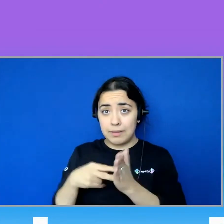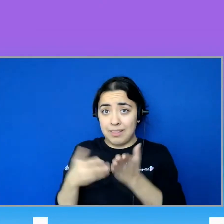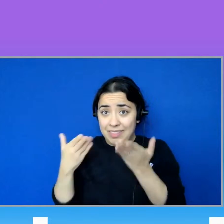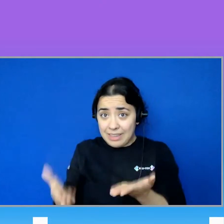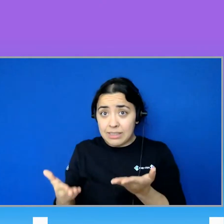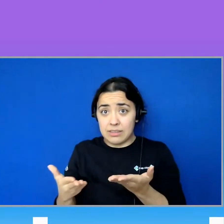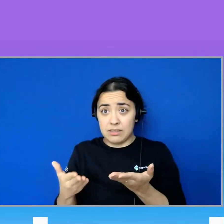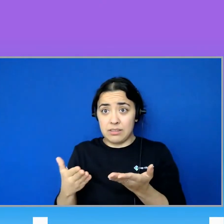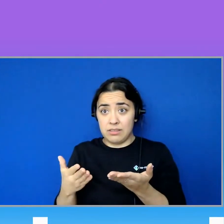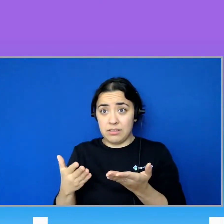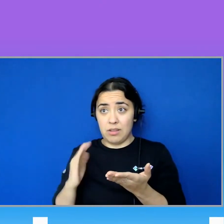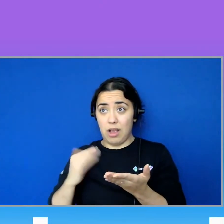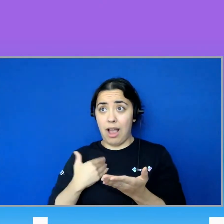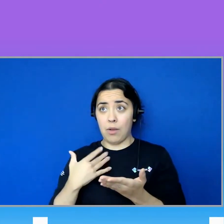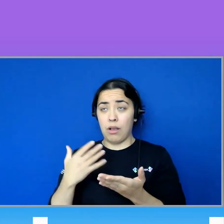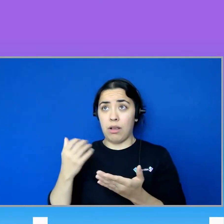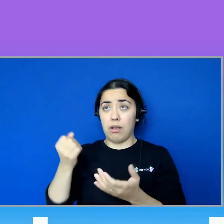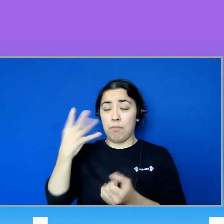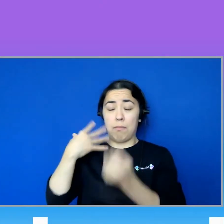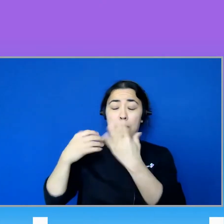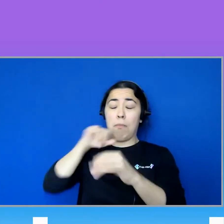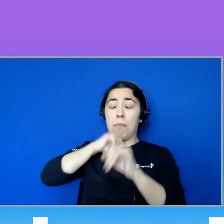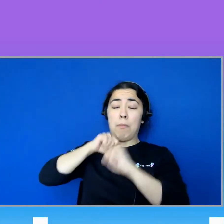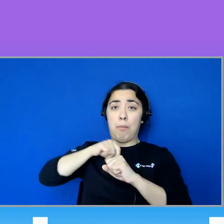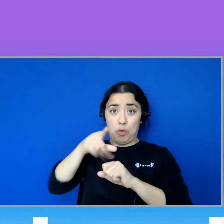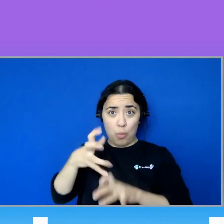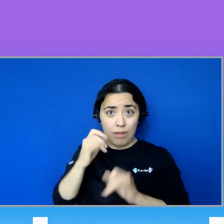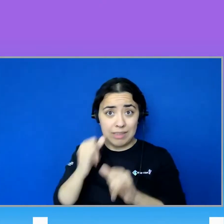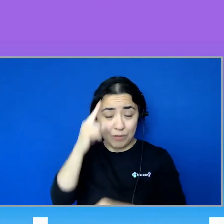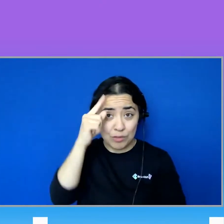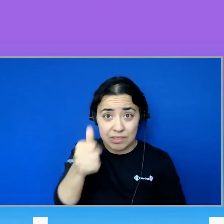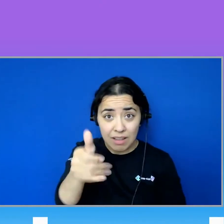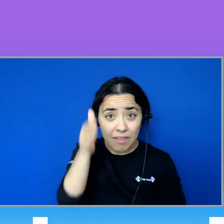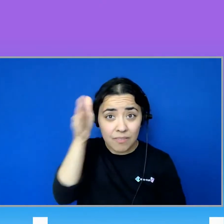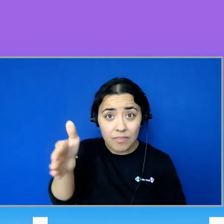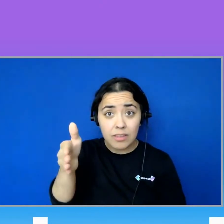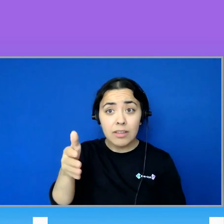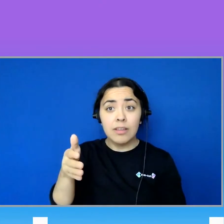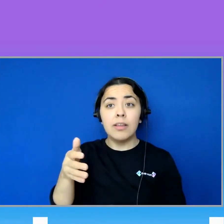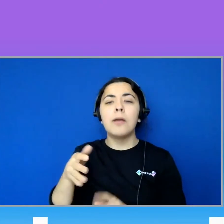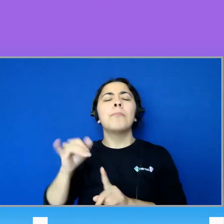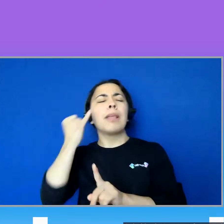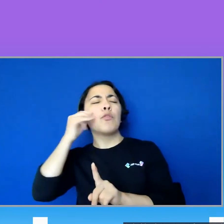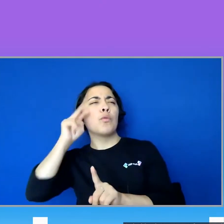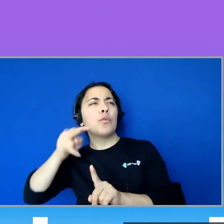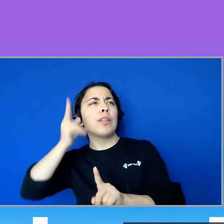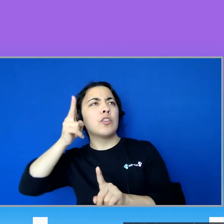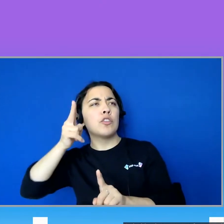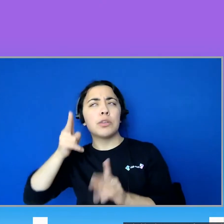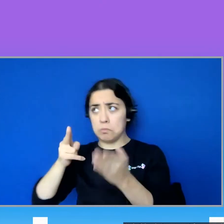this what you want for yourself? And if you. Look at the history. I'm sorry. Go ahead.